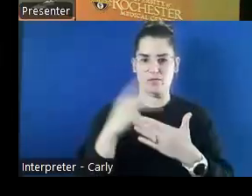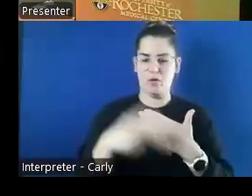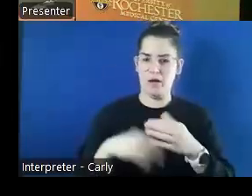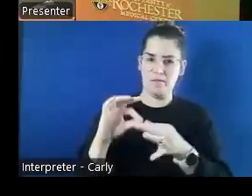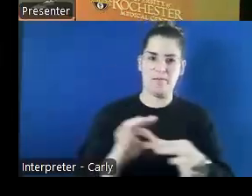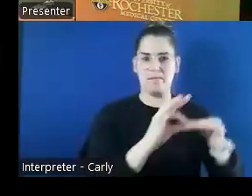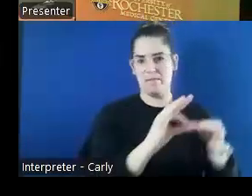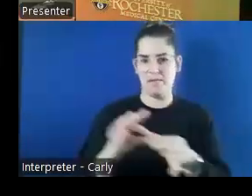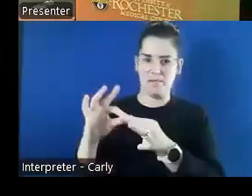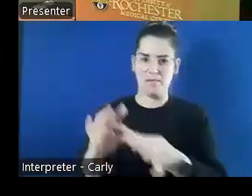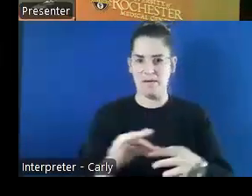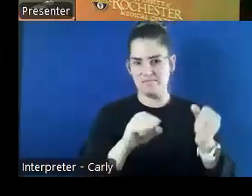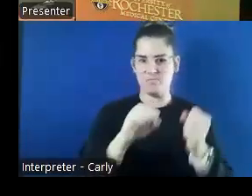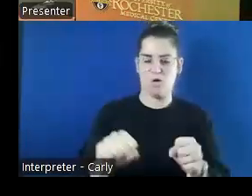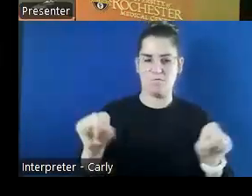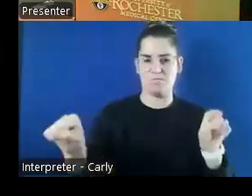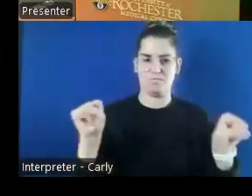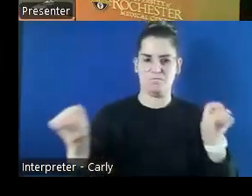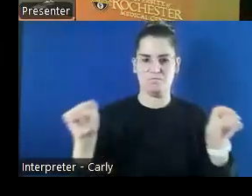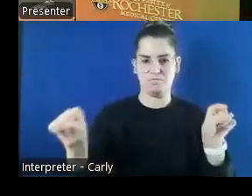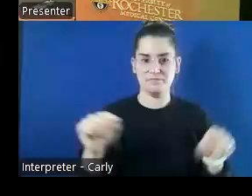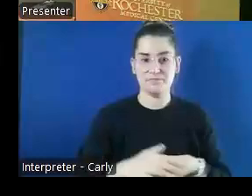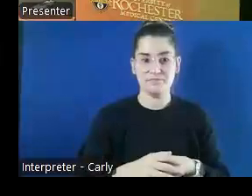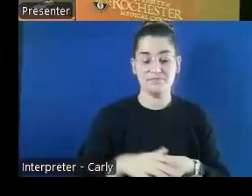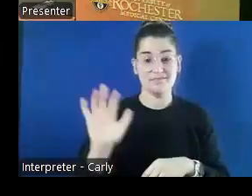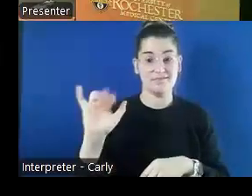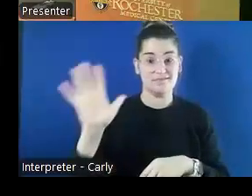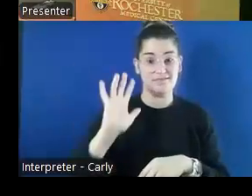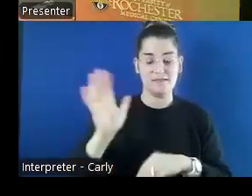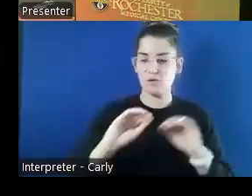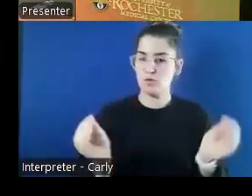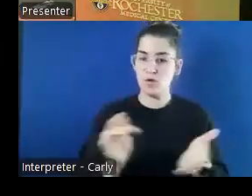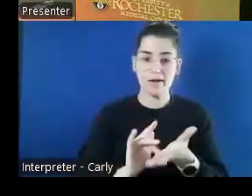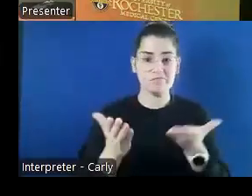units and um there was a time where we didn't have medical services and one of the challenges